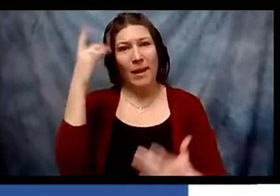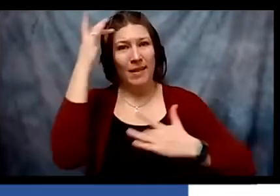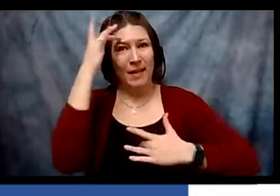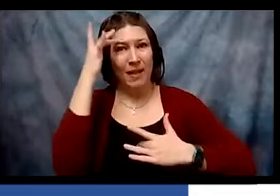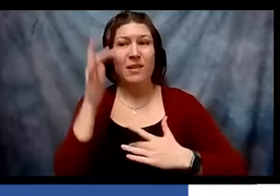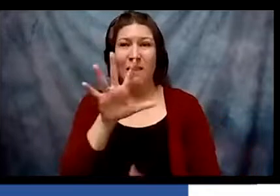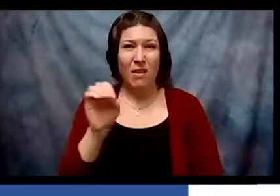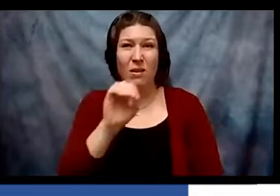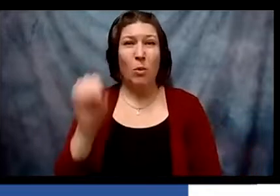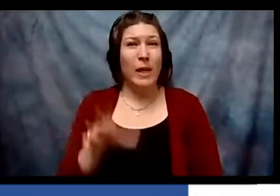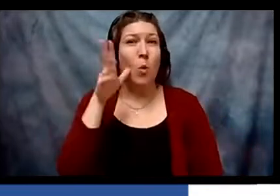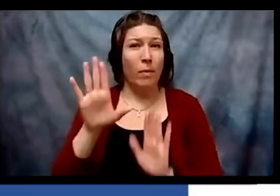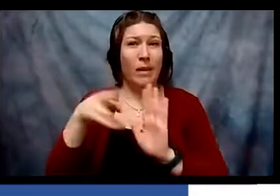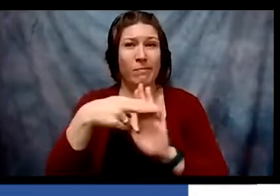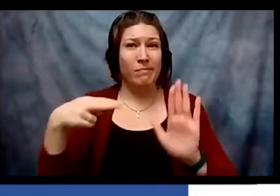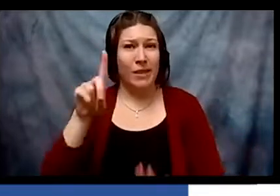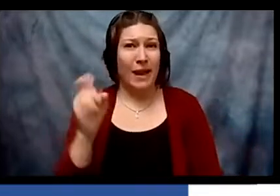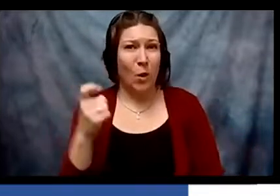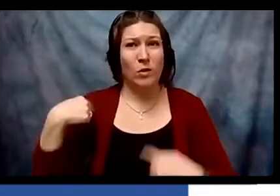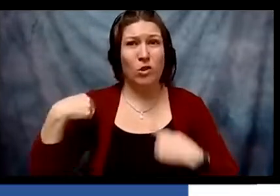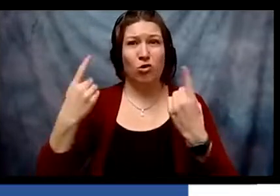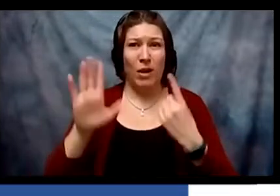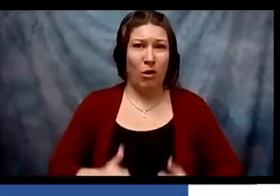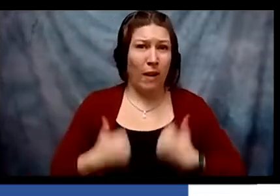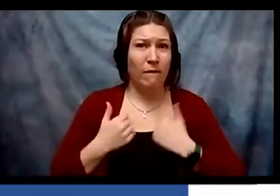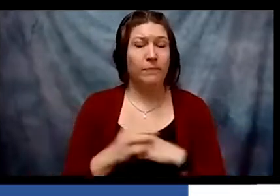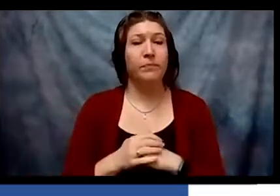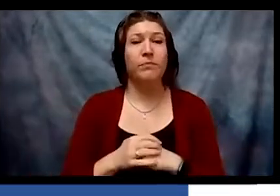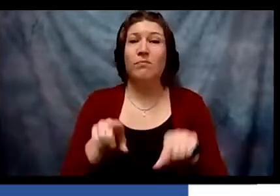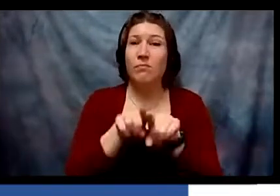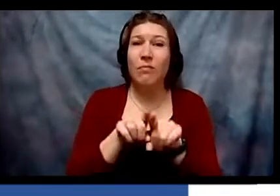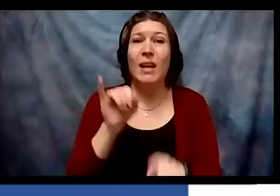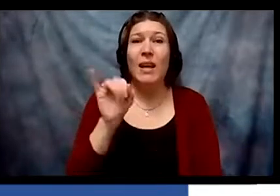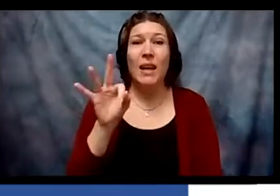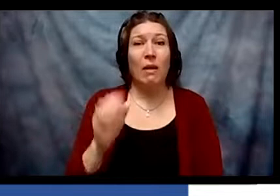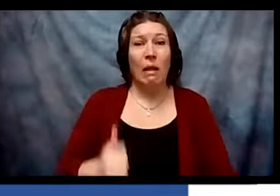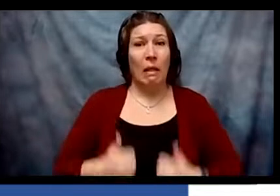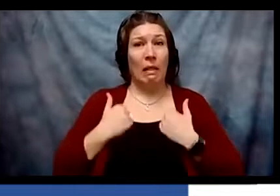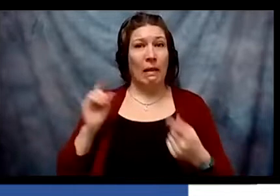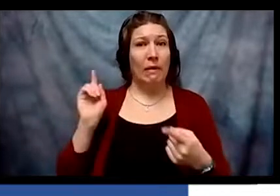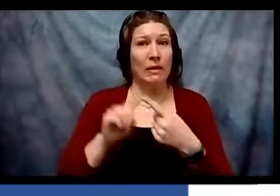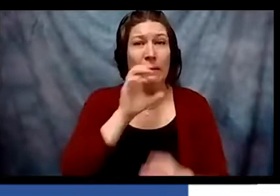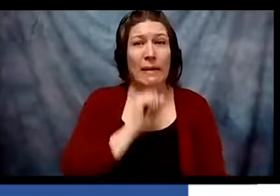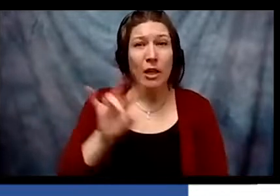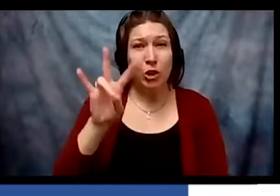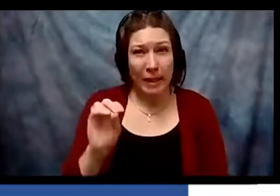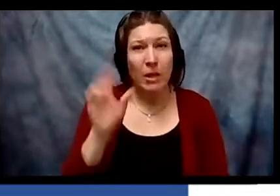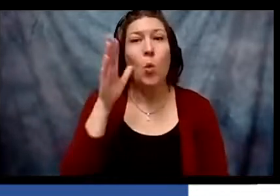Lastly, if you reach the age of 70, then you will have an 80 percent chance of having a disability